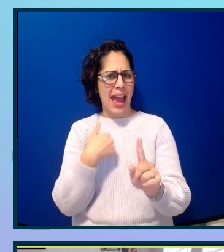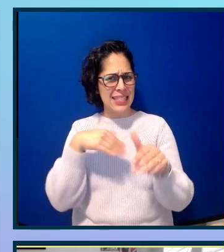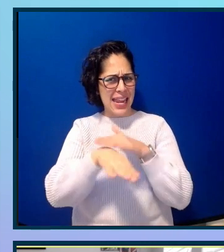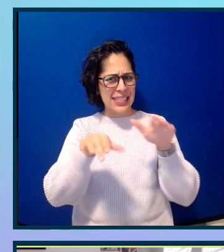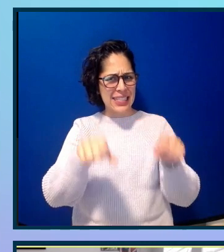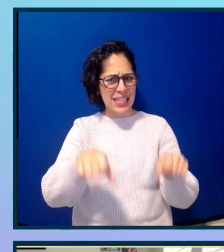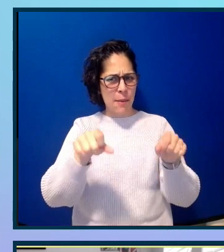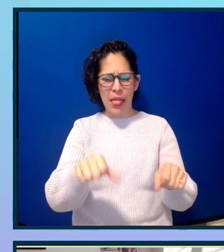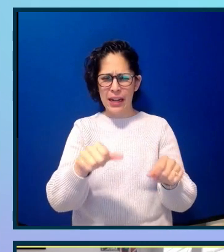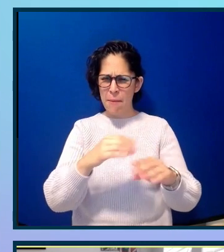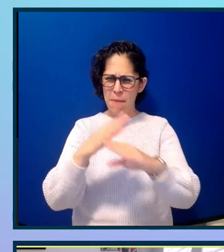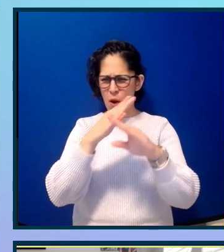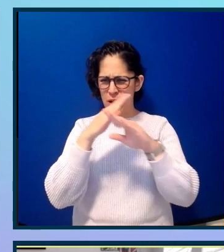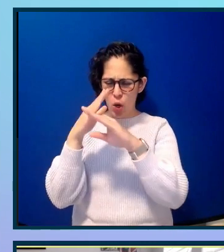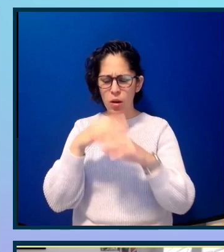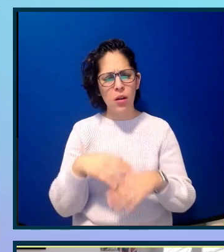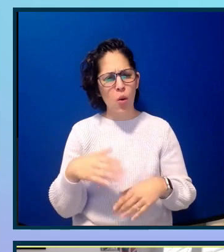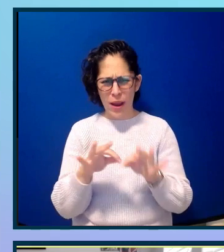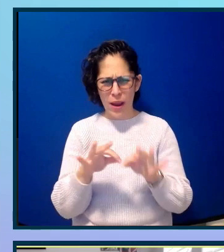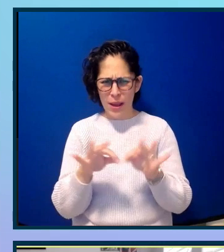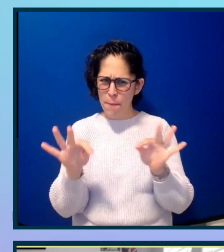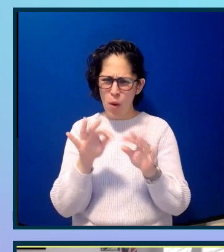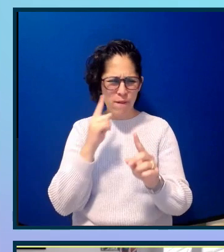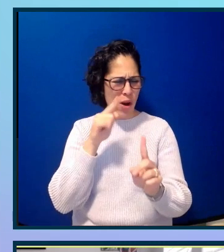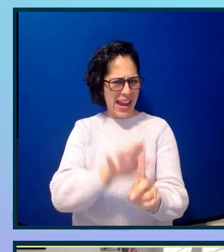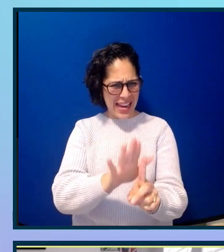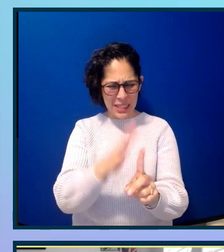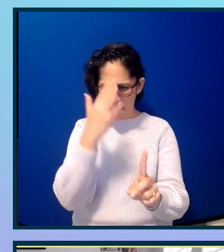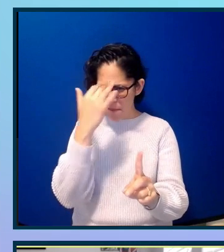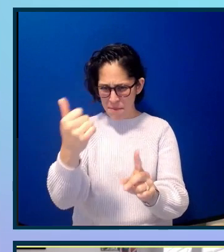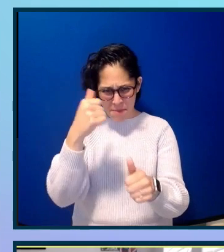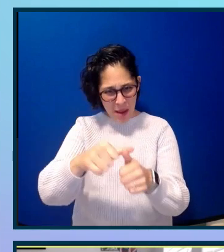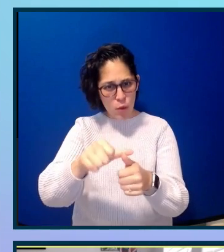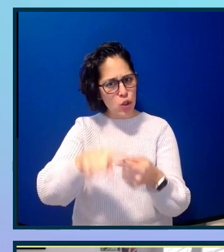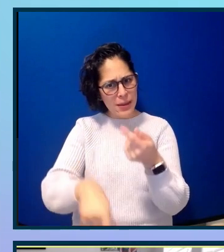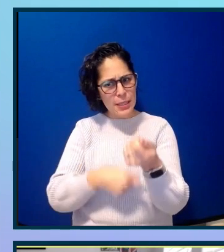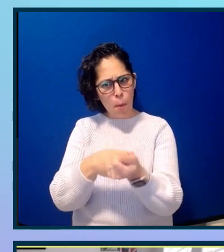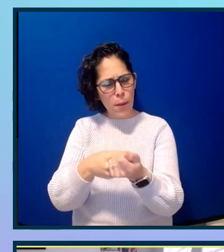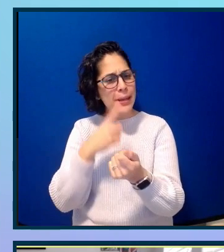He needs his memory to be supported because sometimes he won't remember what happened